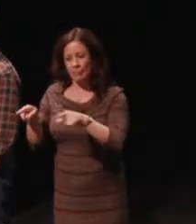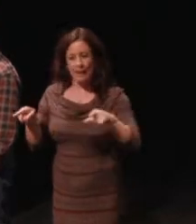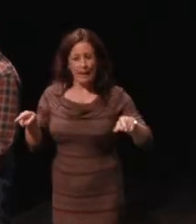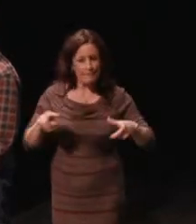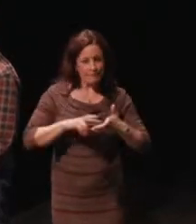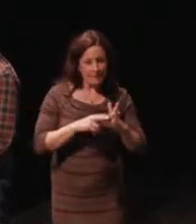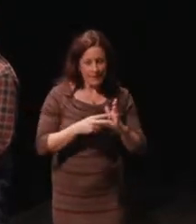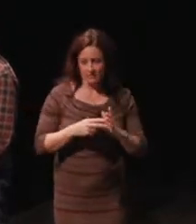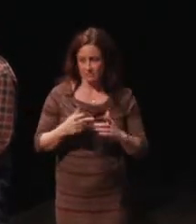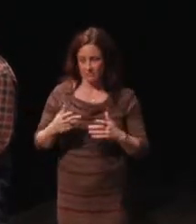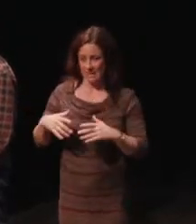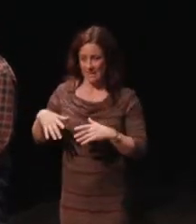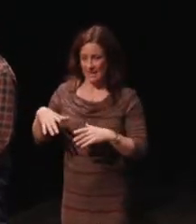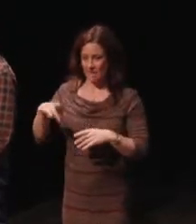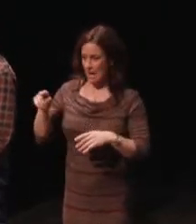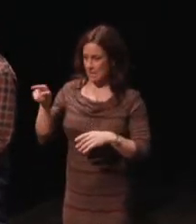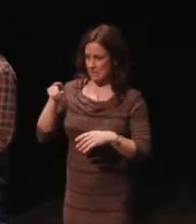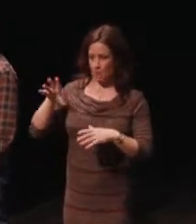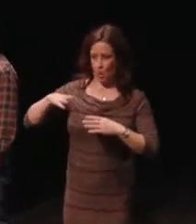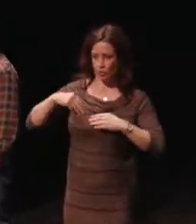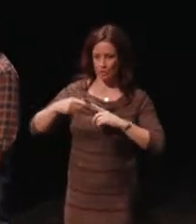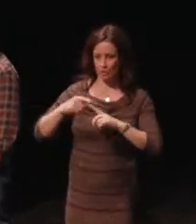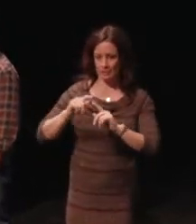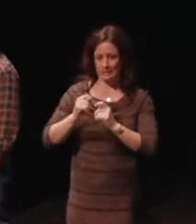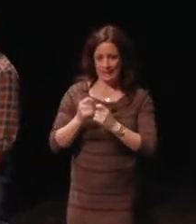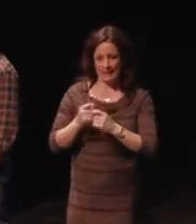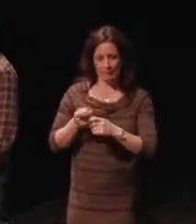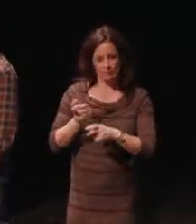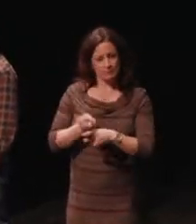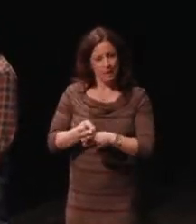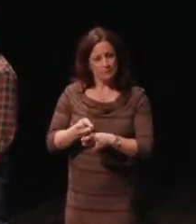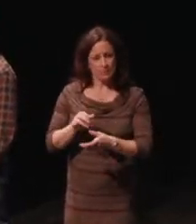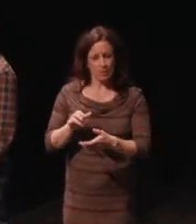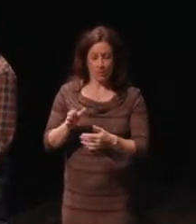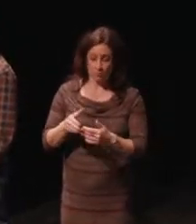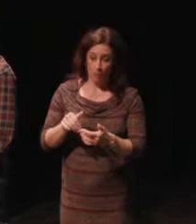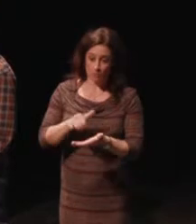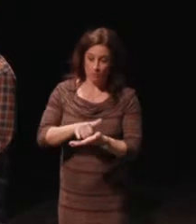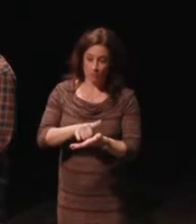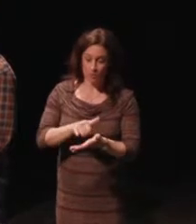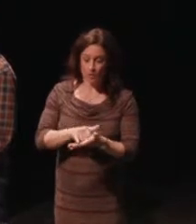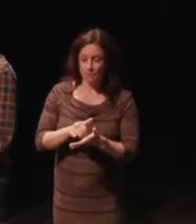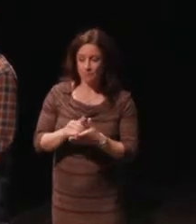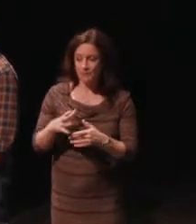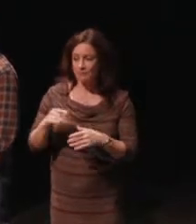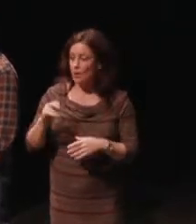So, to be able to translate that to dev speak and say, "Okay, it's UX, it's a system designer, it's gameplay design error.